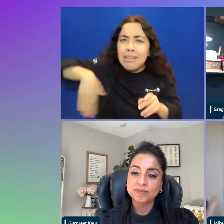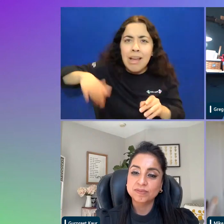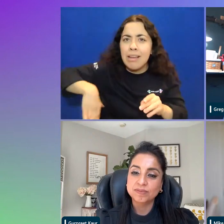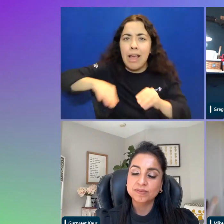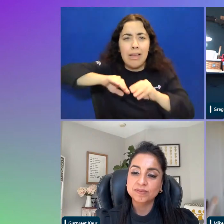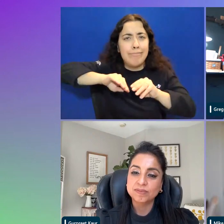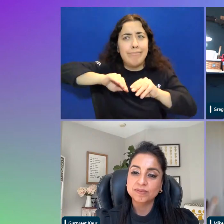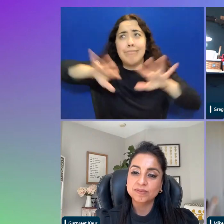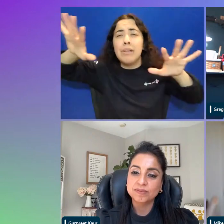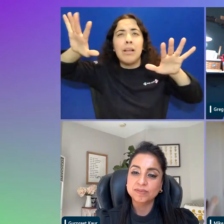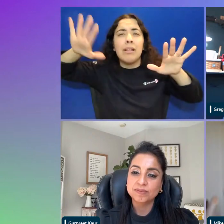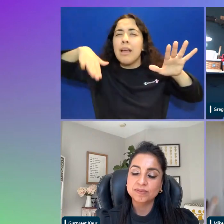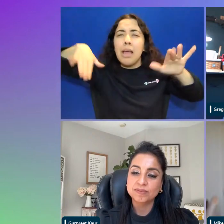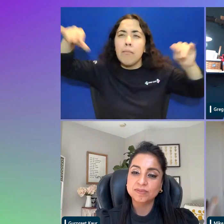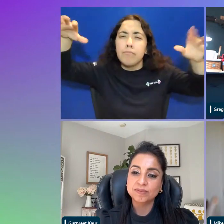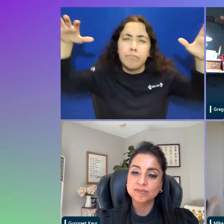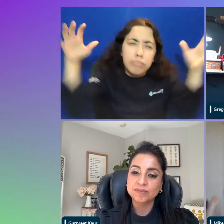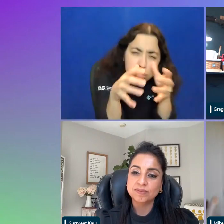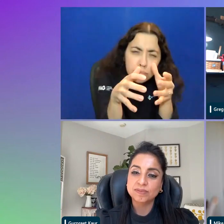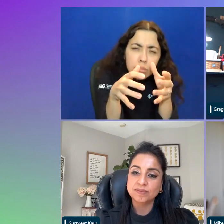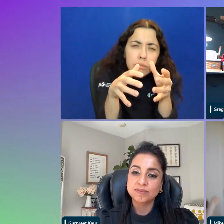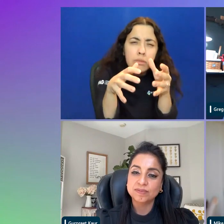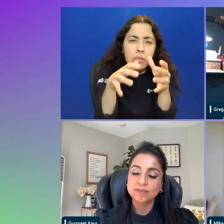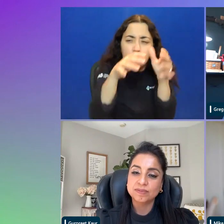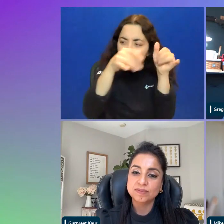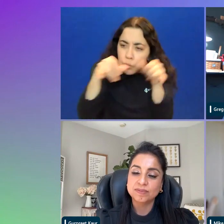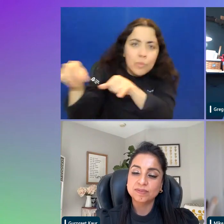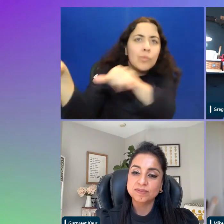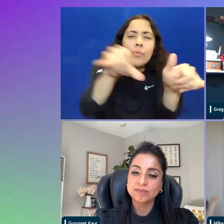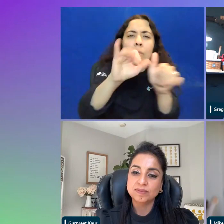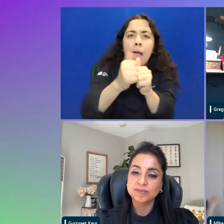measure accessibility across the company. It was in pockets. It